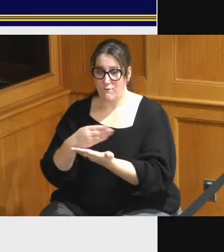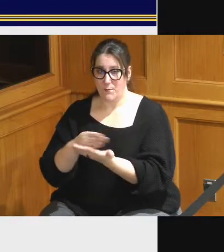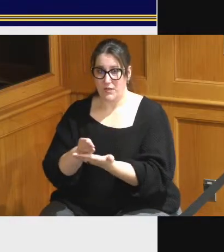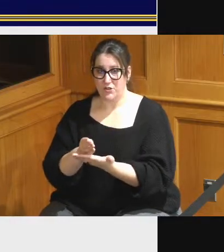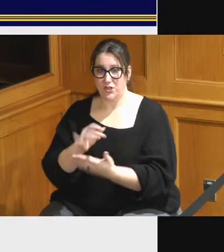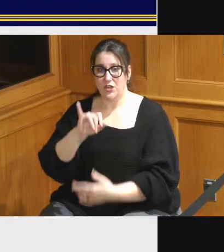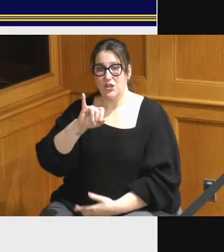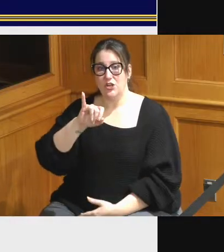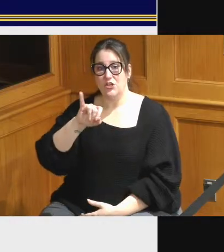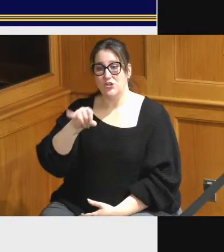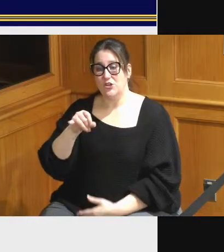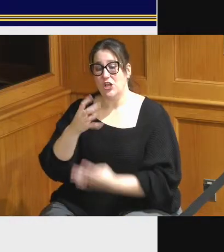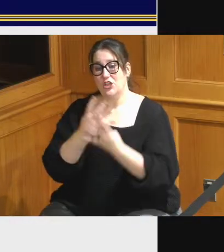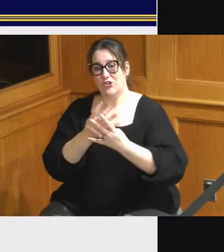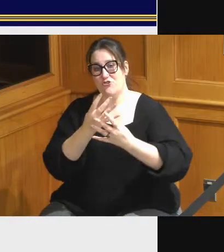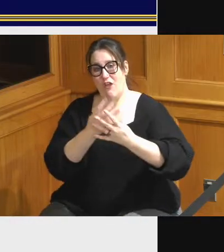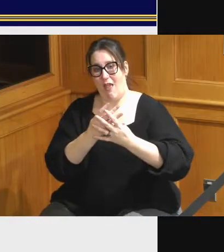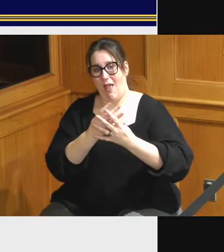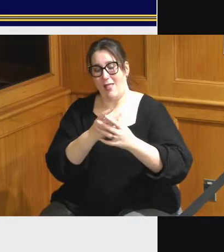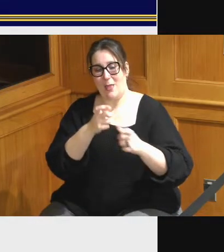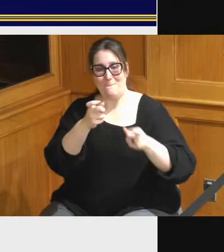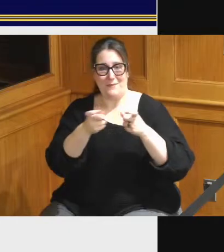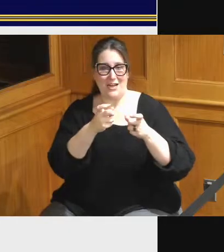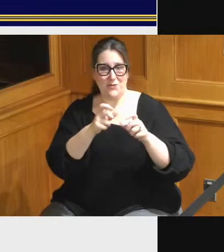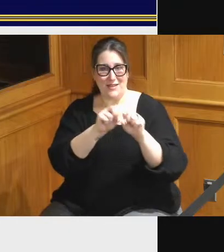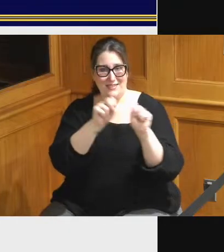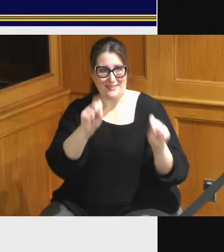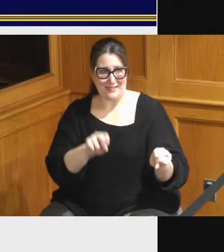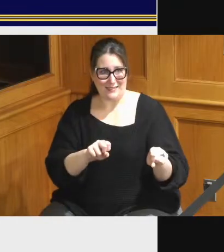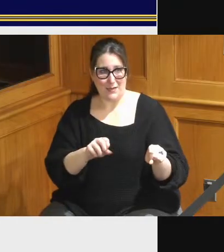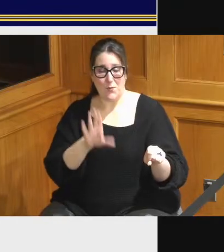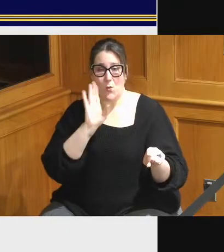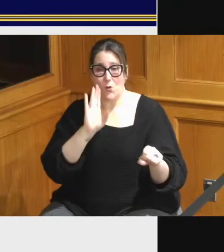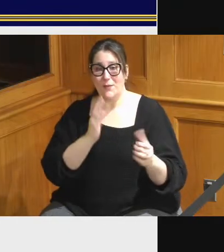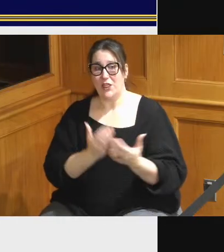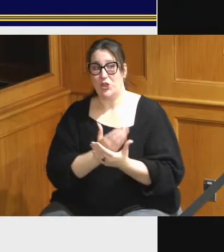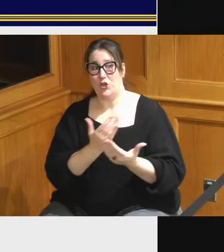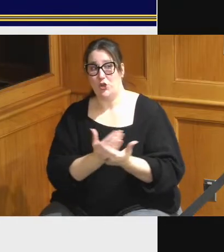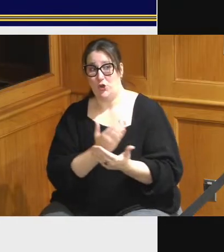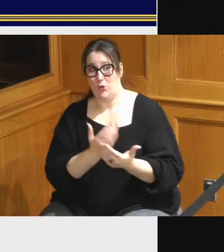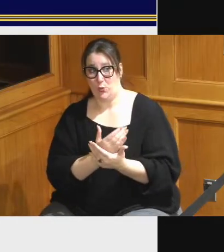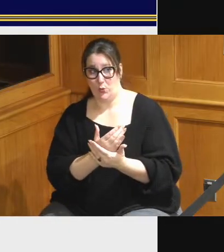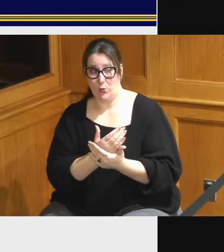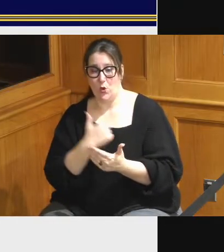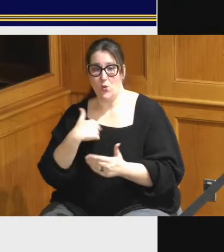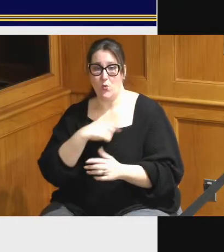management system. The jail management system will be our new one that we've created that will give